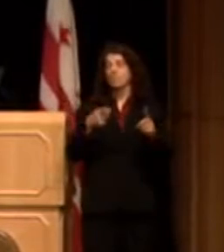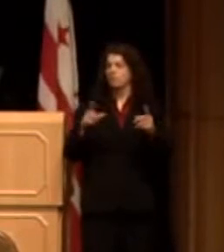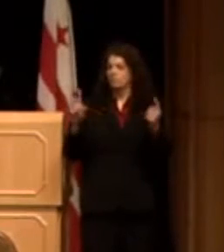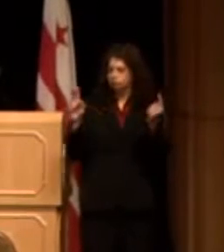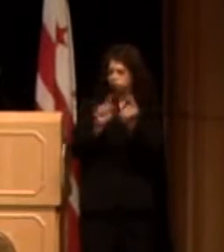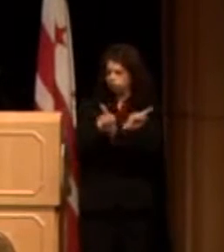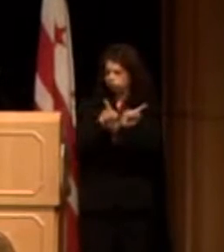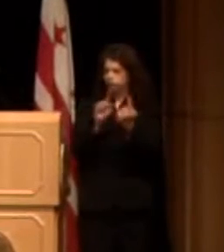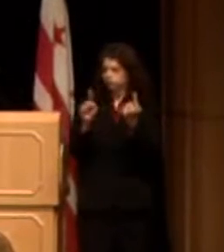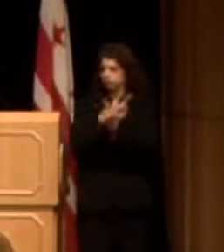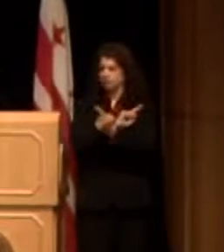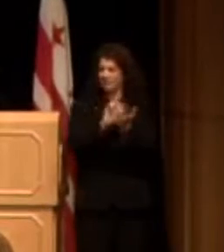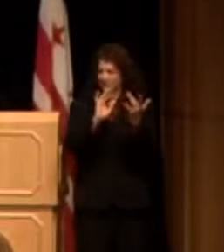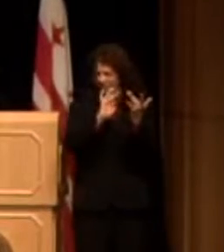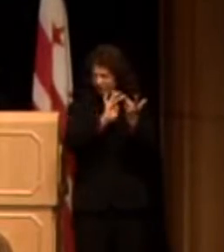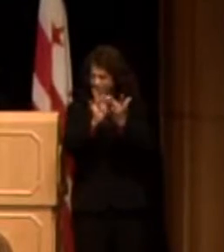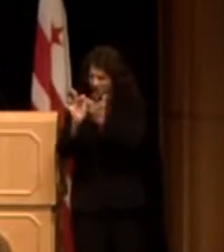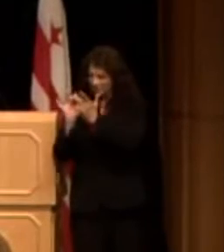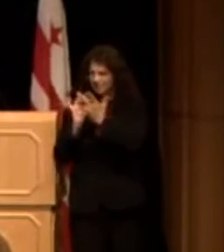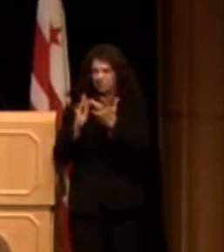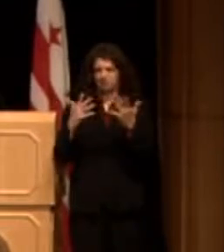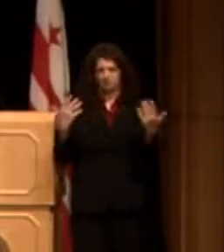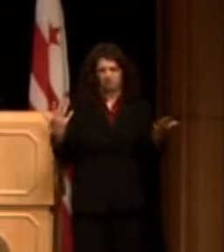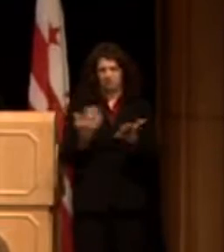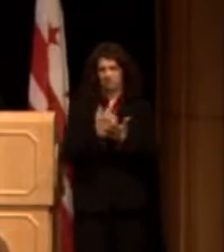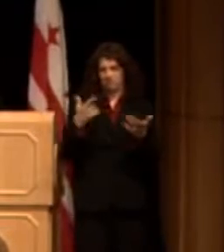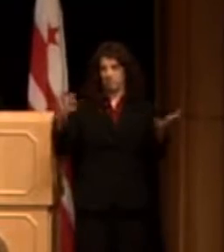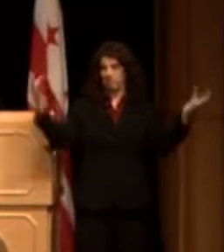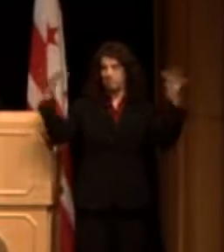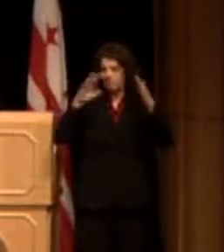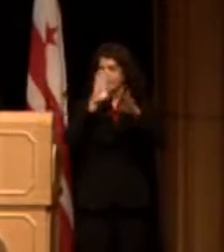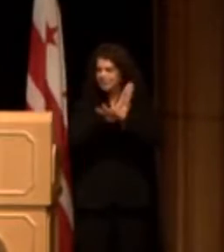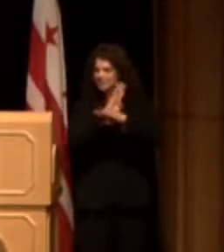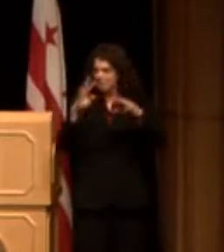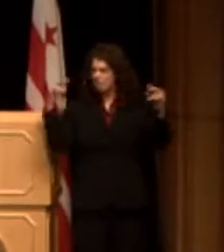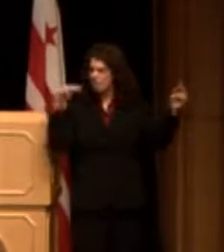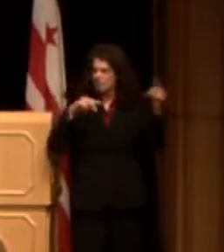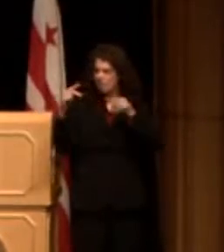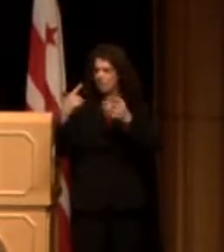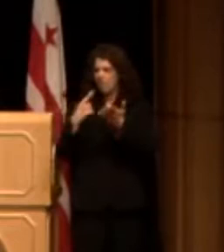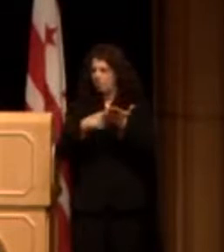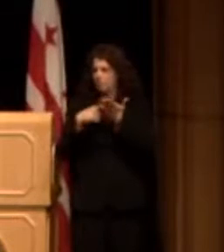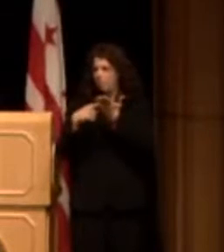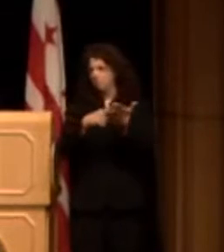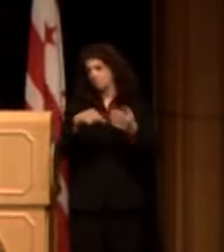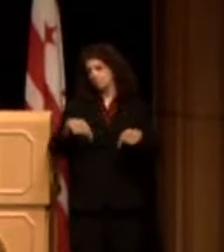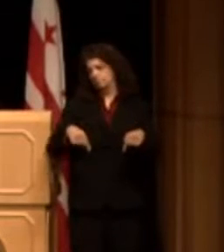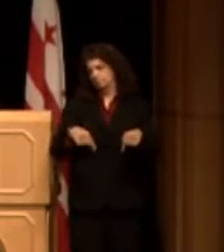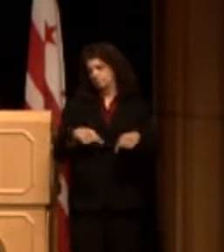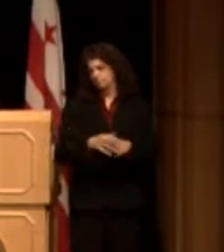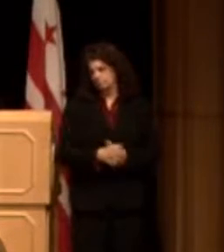THESE OPPORTUNITIES THAT WE WILL BE DISCUSSING HERE LATER ON. I WANT TO GIVE A HUGE THANK YOU TO THE DREW COMPANY AND TO THE